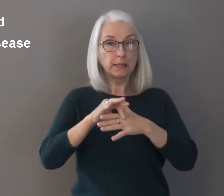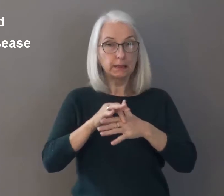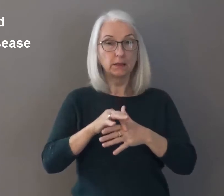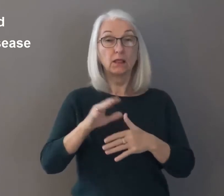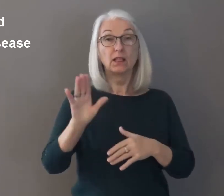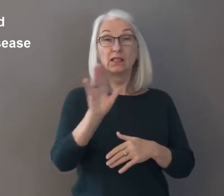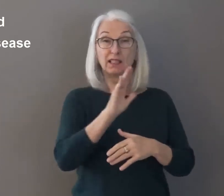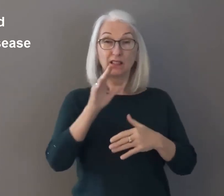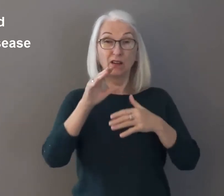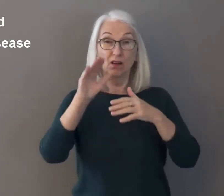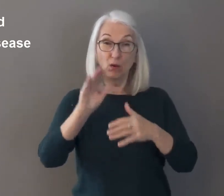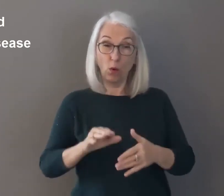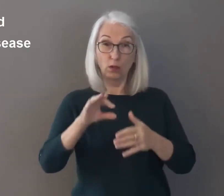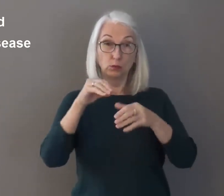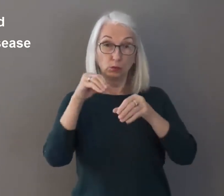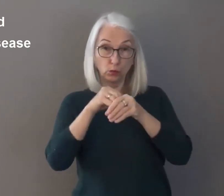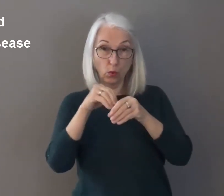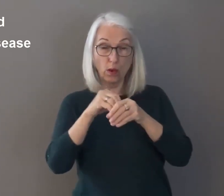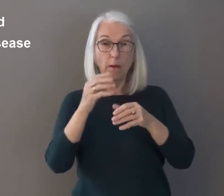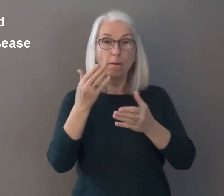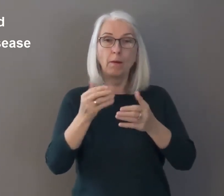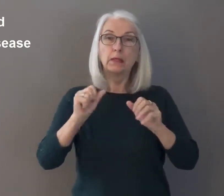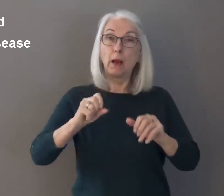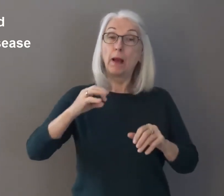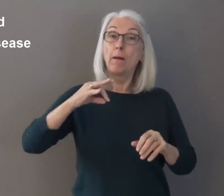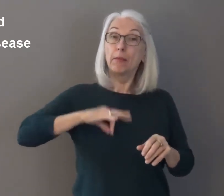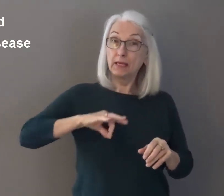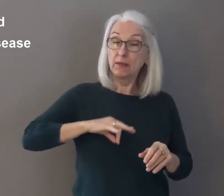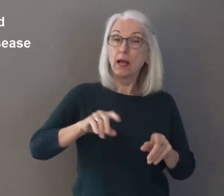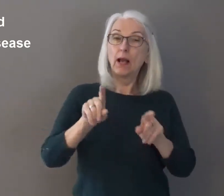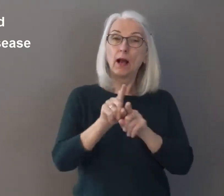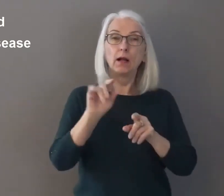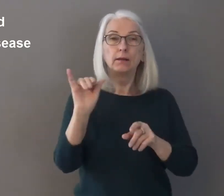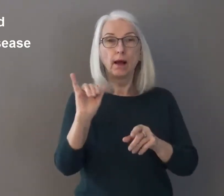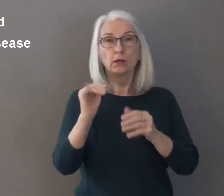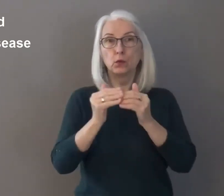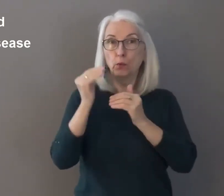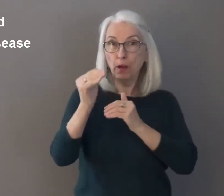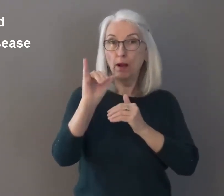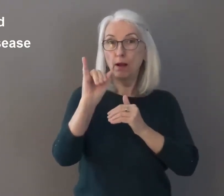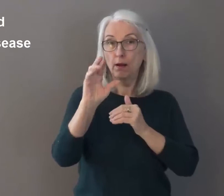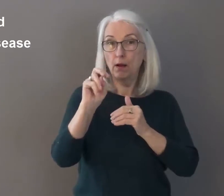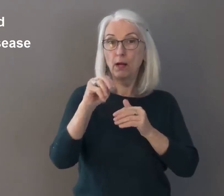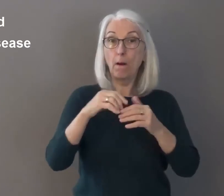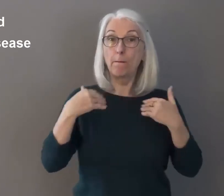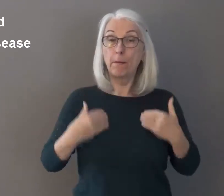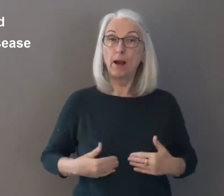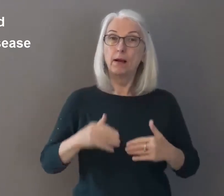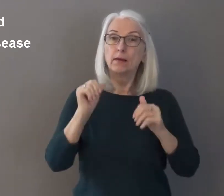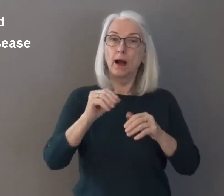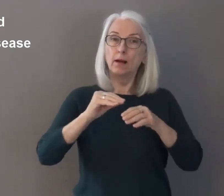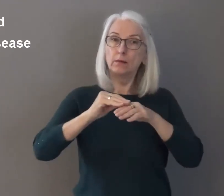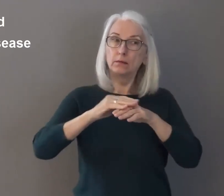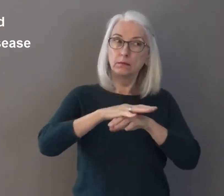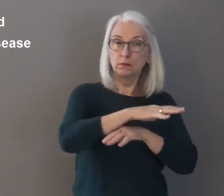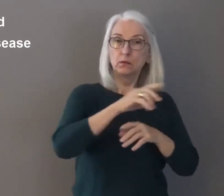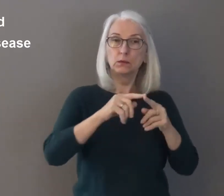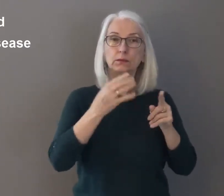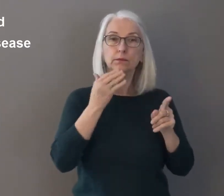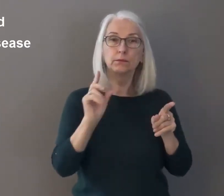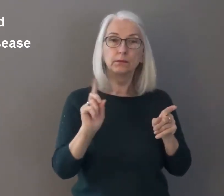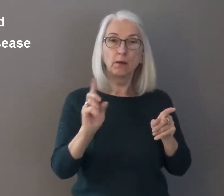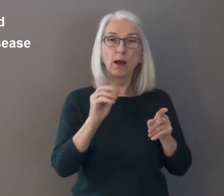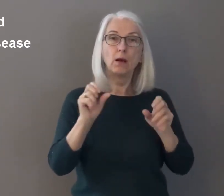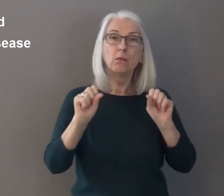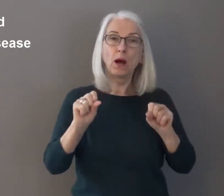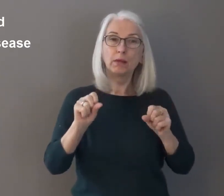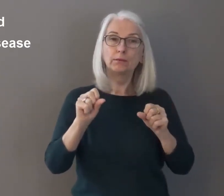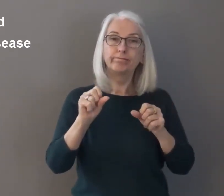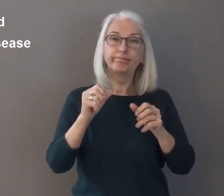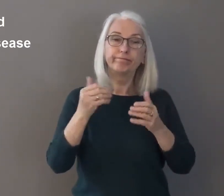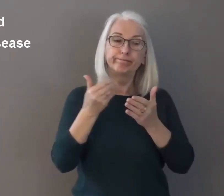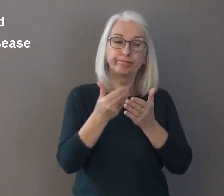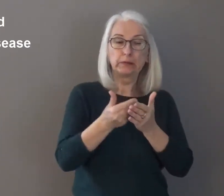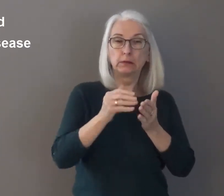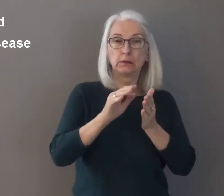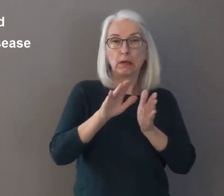Their lower stores may be beneficial as too much iron in the body may contribute to diabetes and possibly premature death.